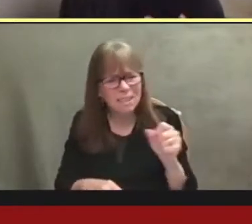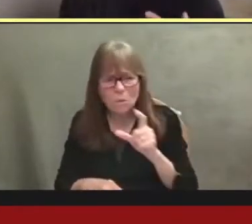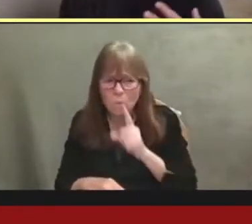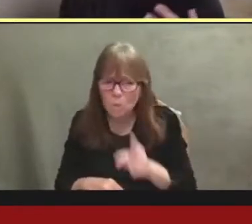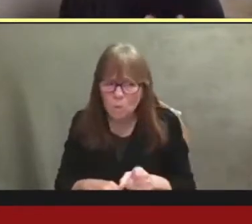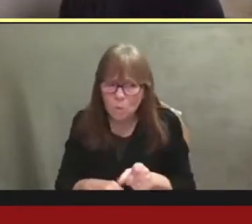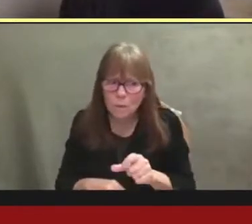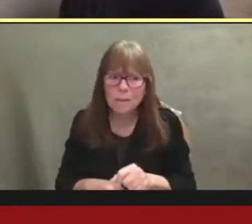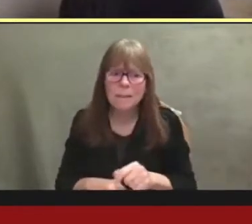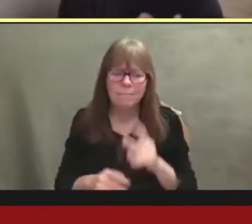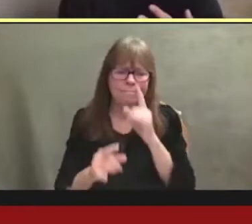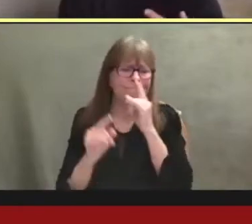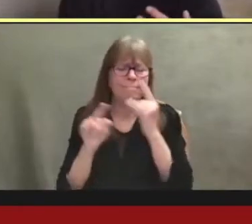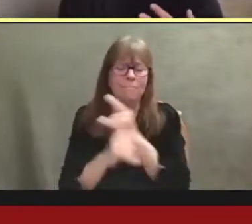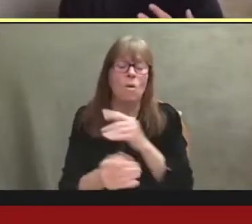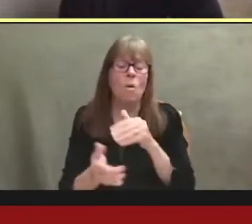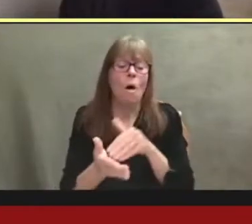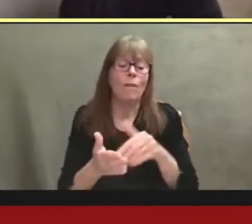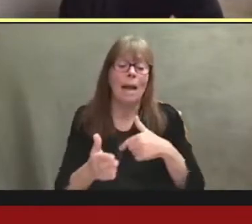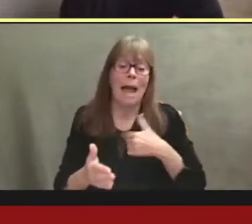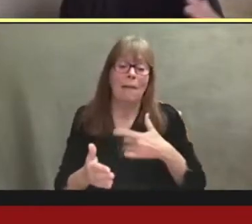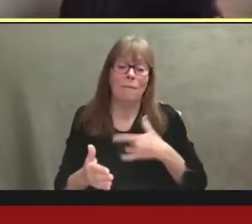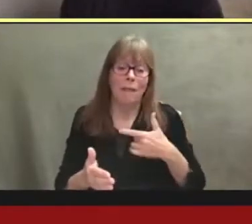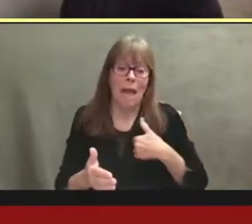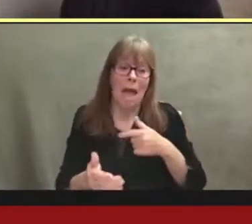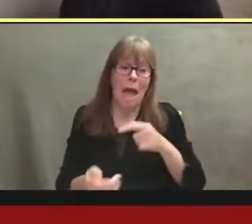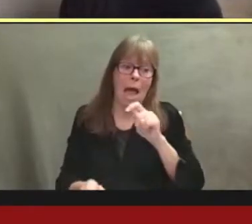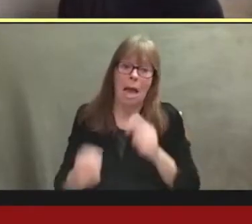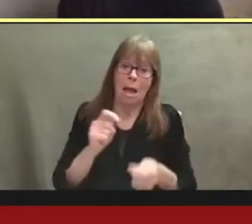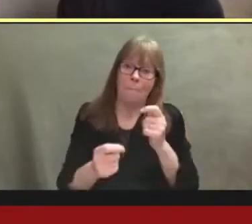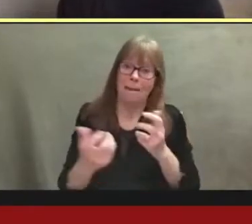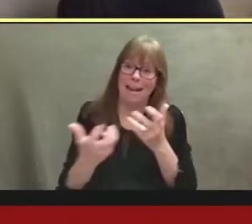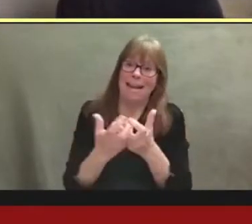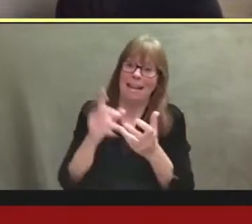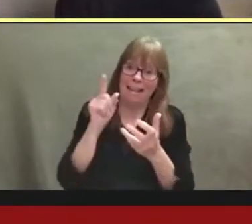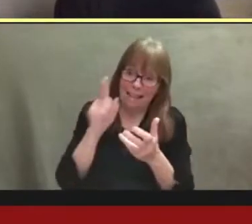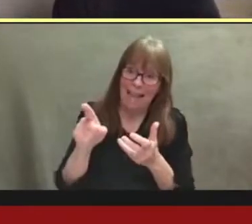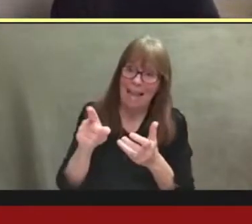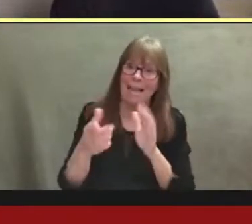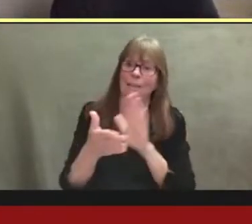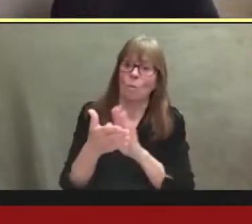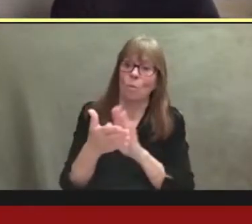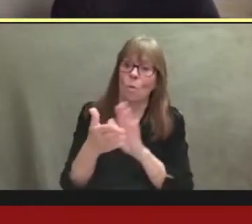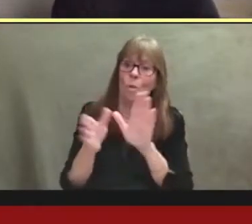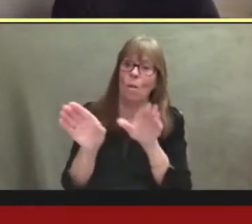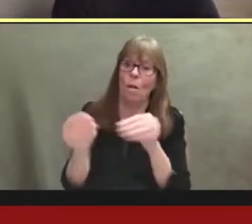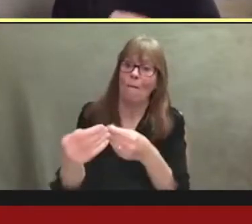since I often feel like I accommodate my school’s disability office much more than they accommodate me.